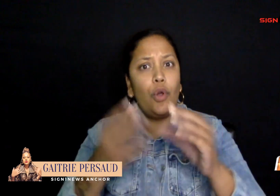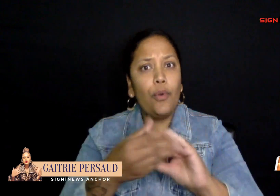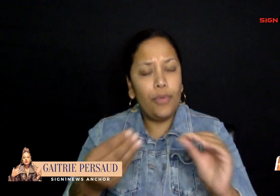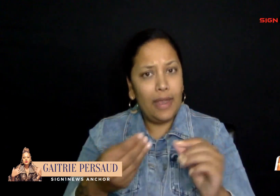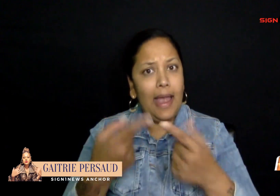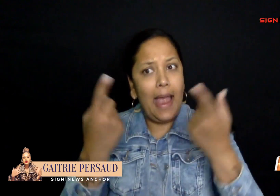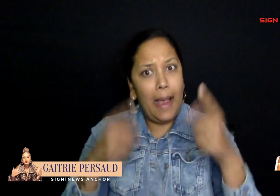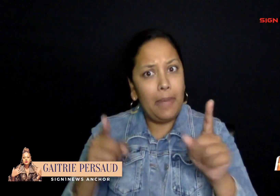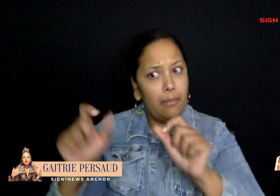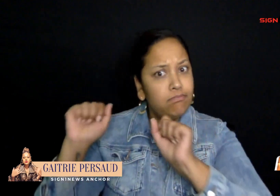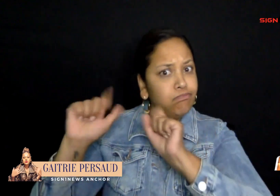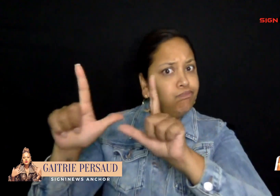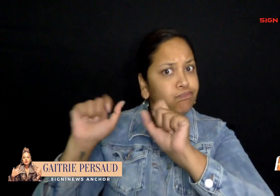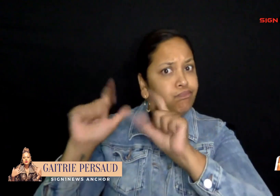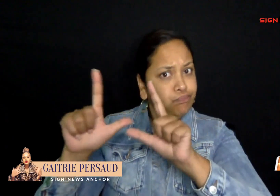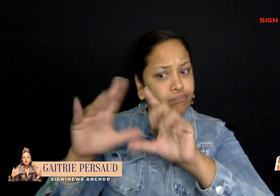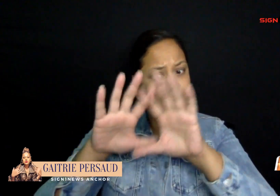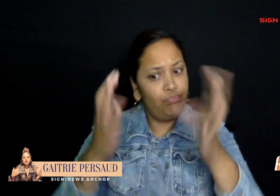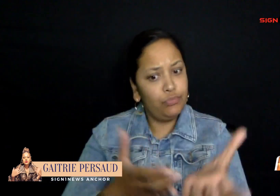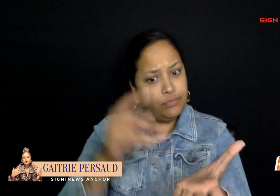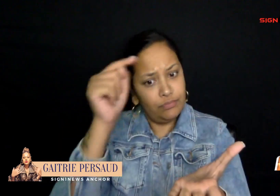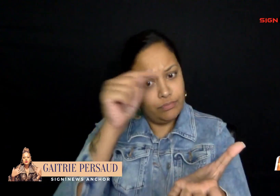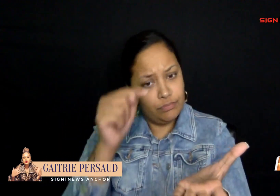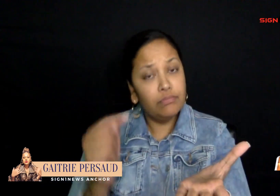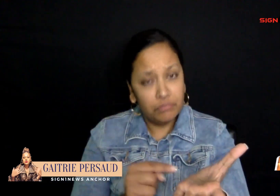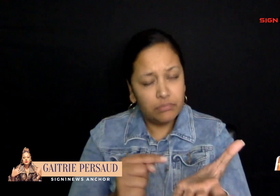here's a quick look at the top trending stories making headlines today